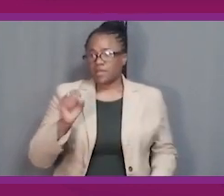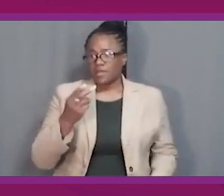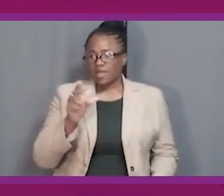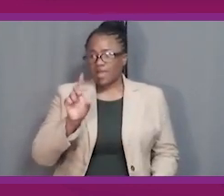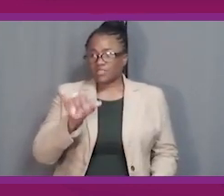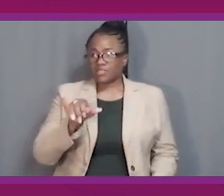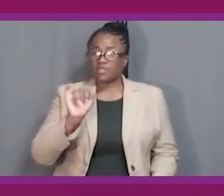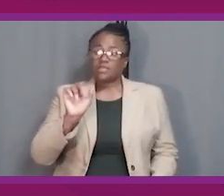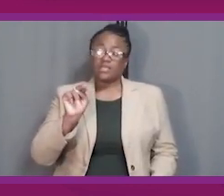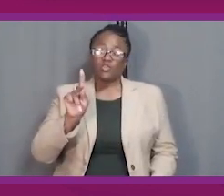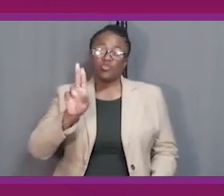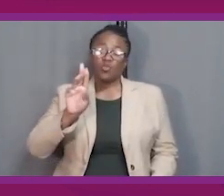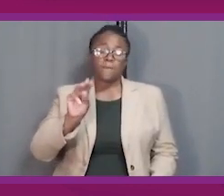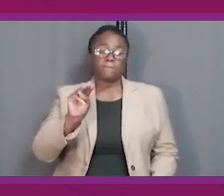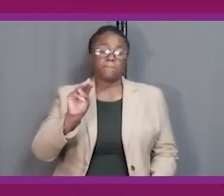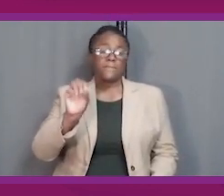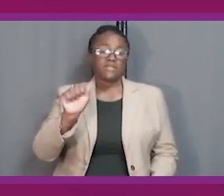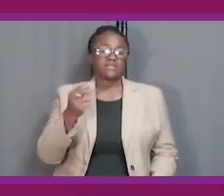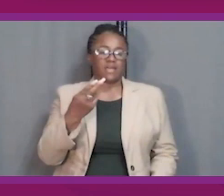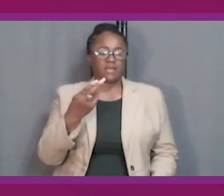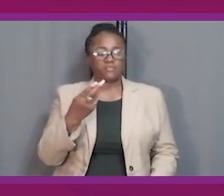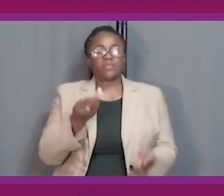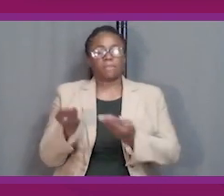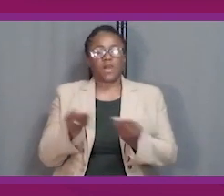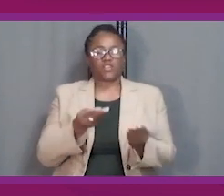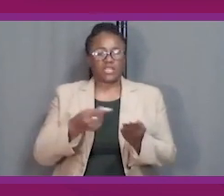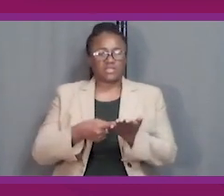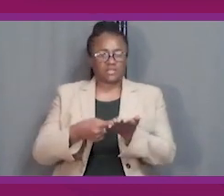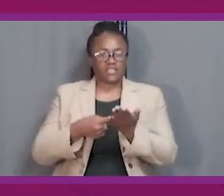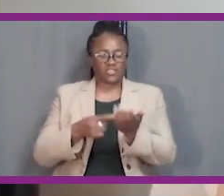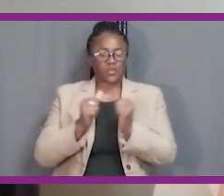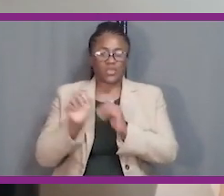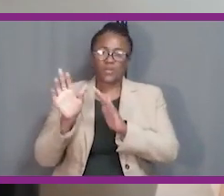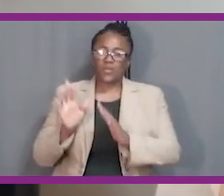wonderful colleague here at The World Institute on Disability, Moya Shpuntoff. And in our work